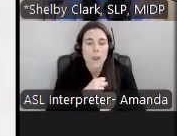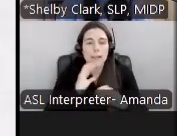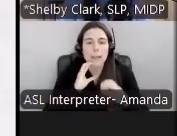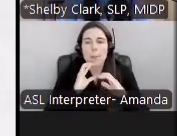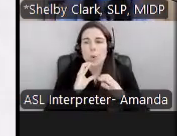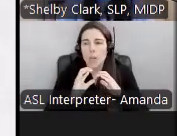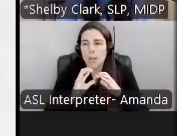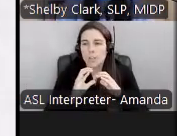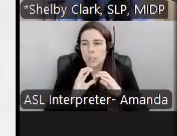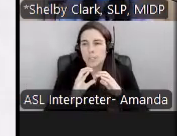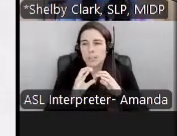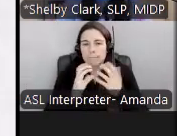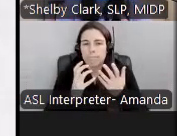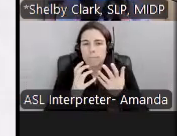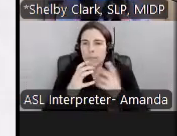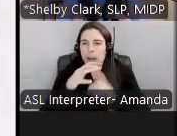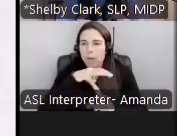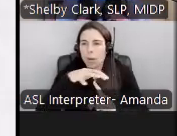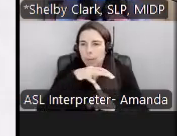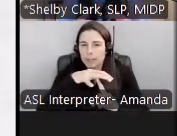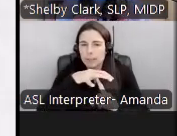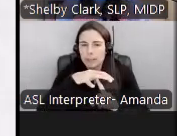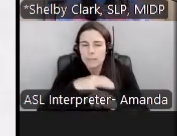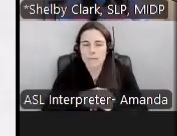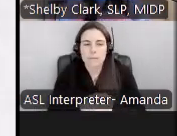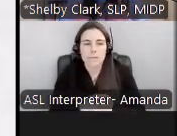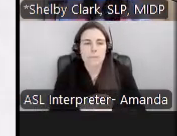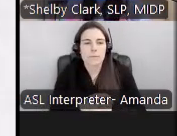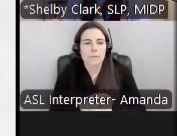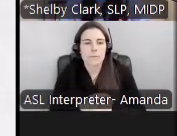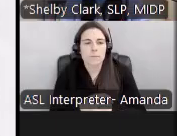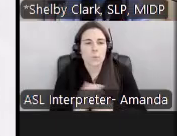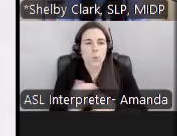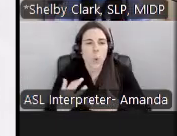So with Jack, we're helping him gather the lumber and start building those wall studs.